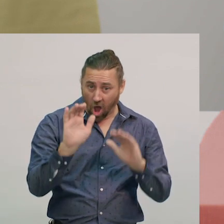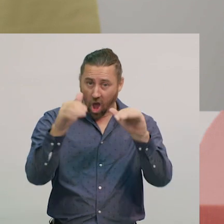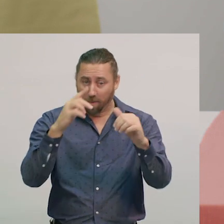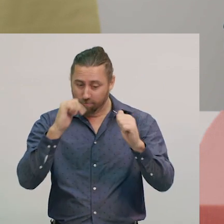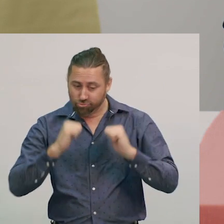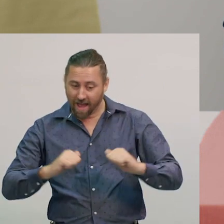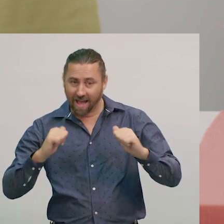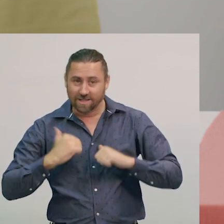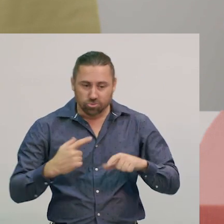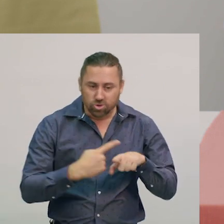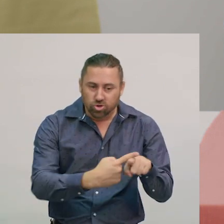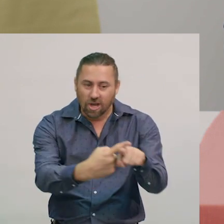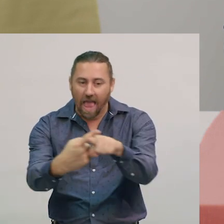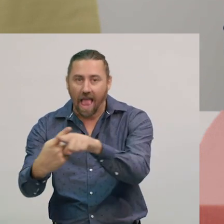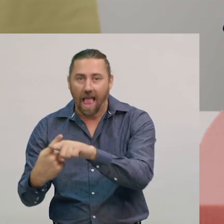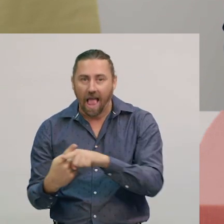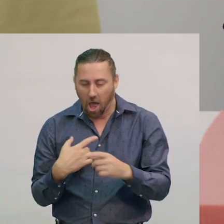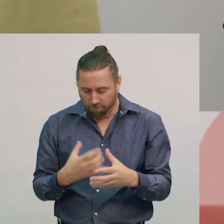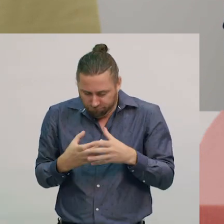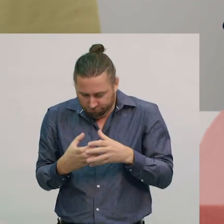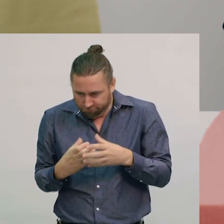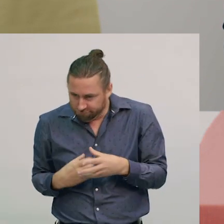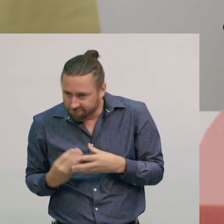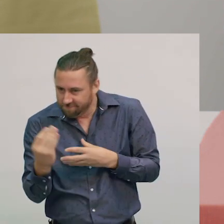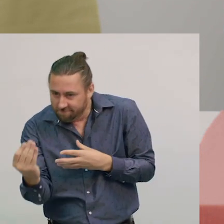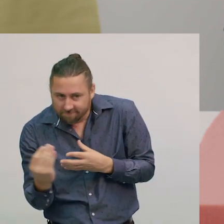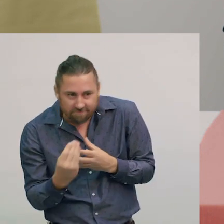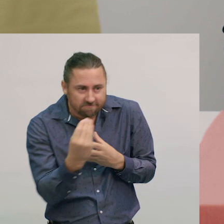when you give out a collection of objects, helping out around the home,